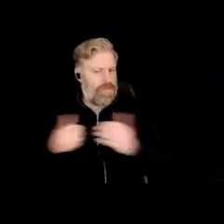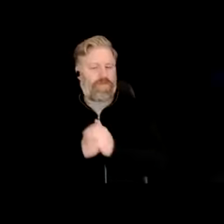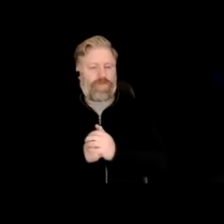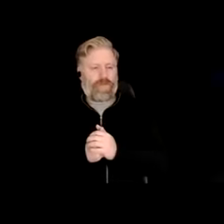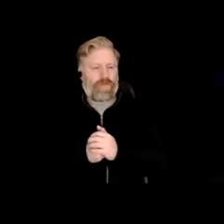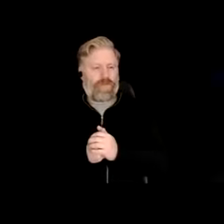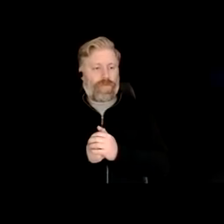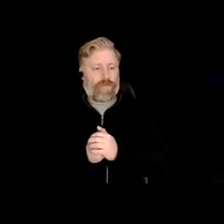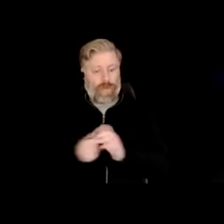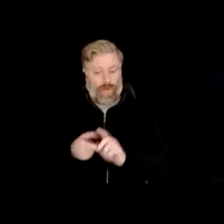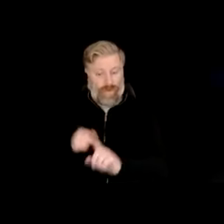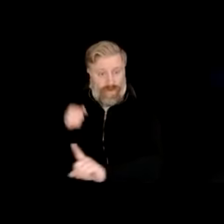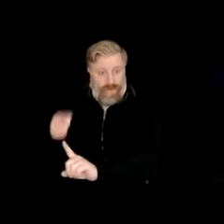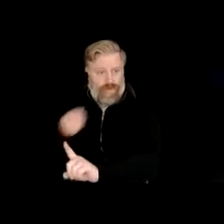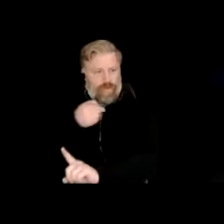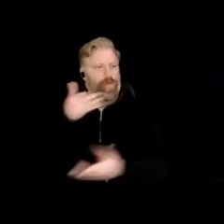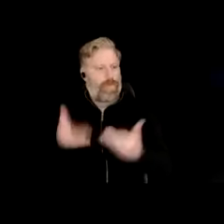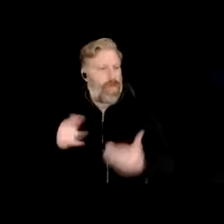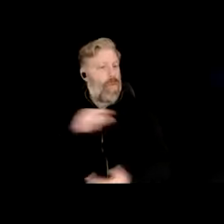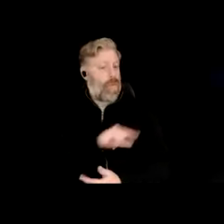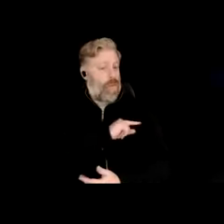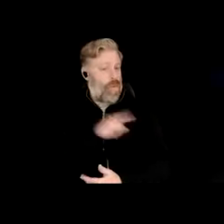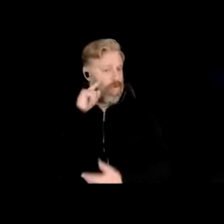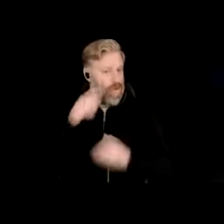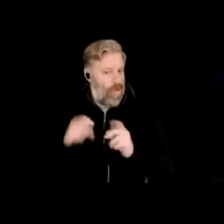at the Minnesota State Arts Board, so please be sure to check out for opportunities there.